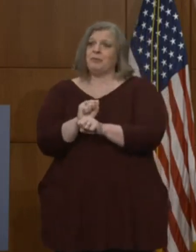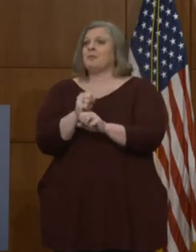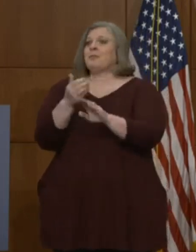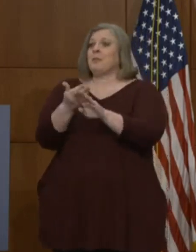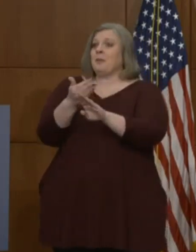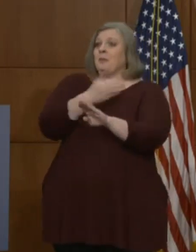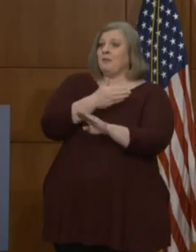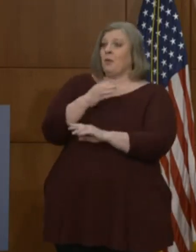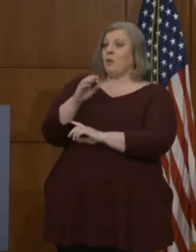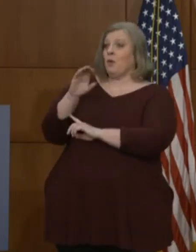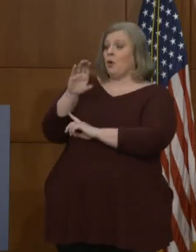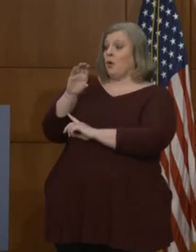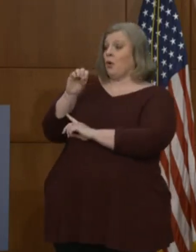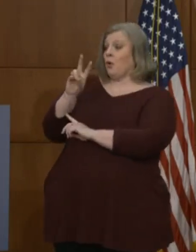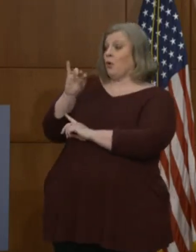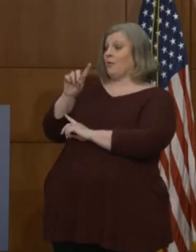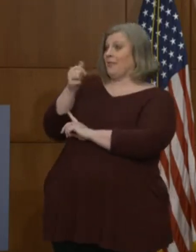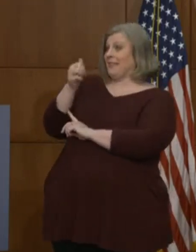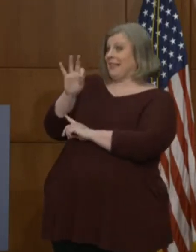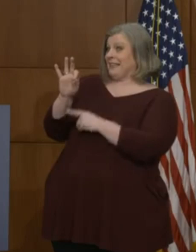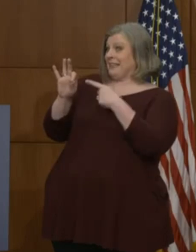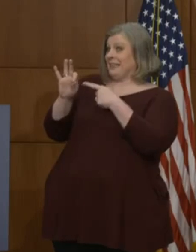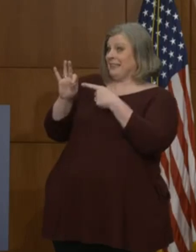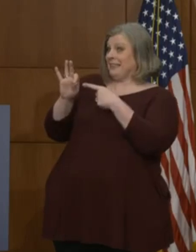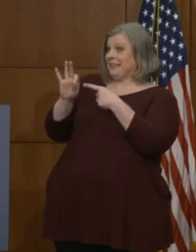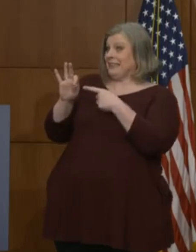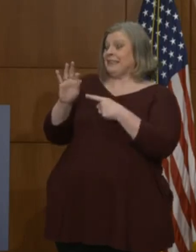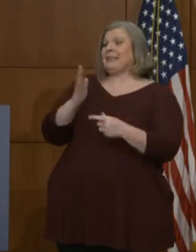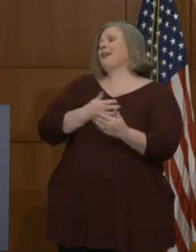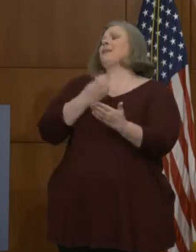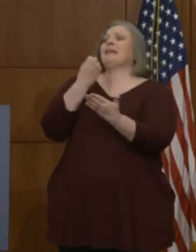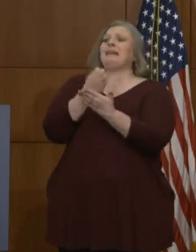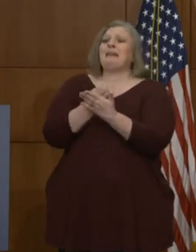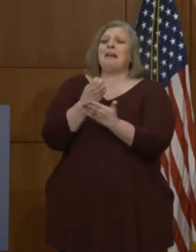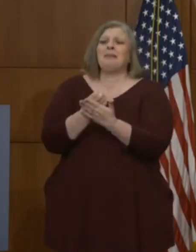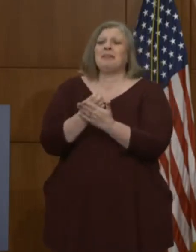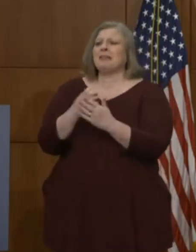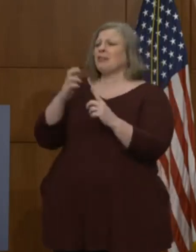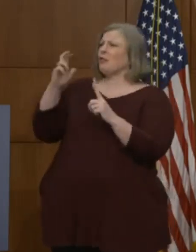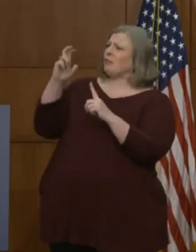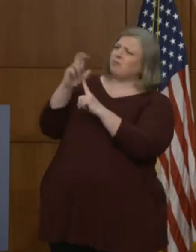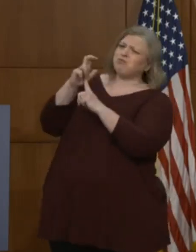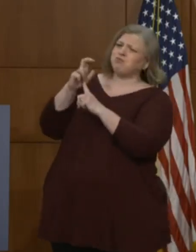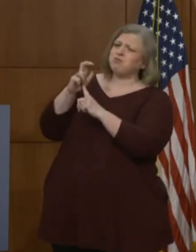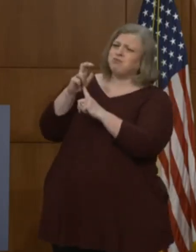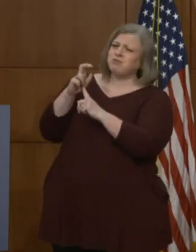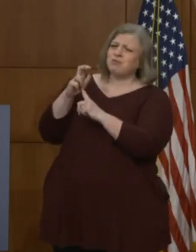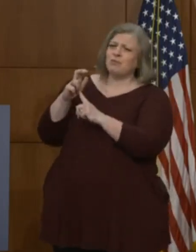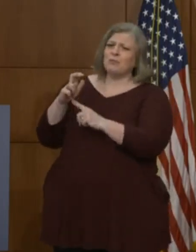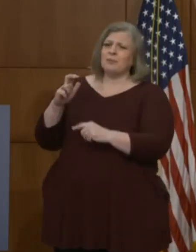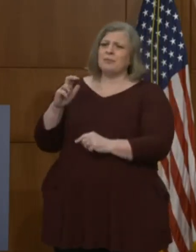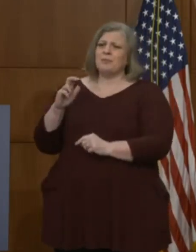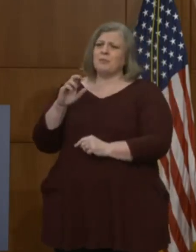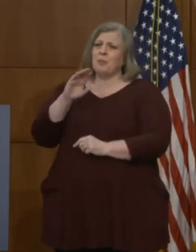AN EVEN BETTER PLACE TO WORK. PRIOR TO COVID NINETEEN OUR PRIOR TO COVID NINETEEN OUR ECONOMY WAS LITERALLY ON FIRE.